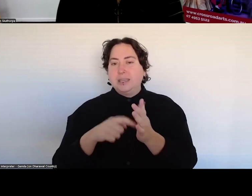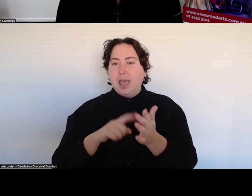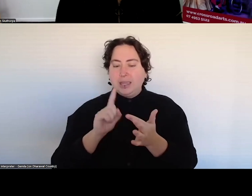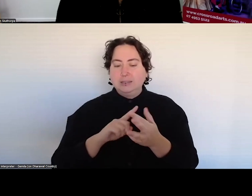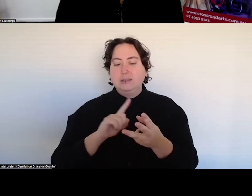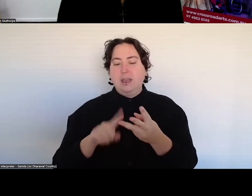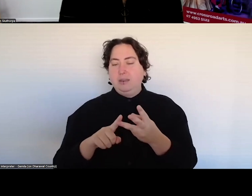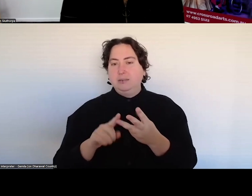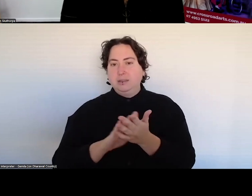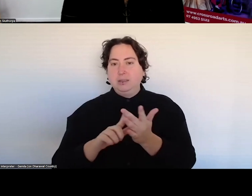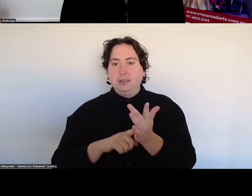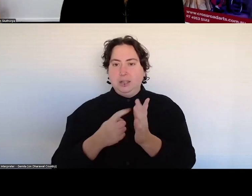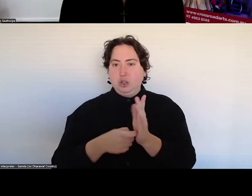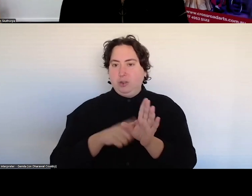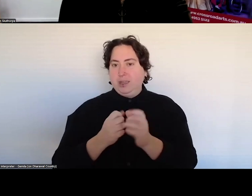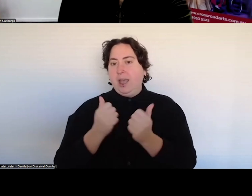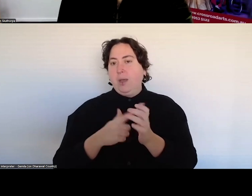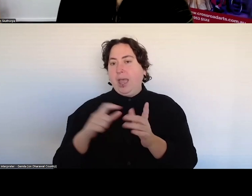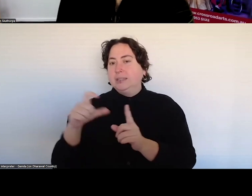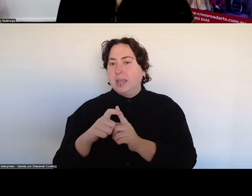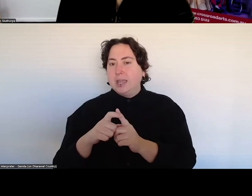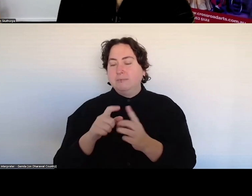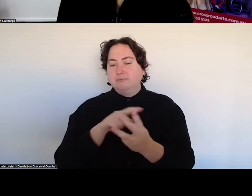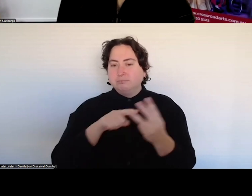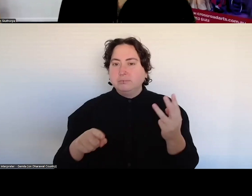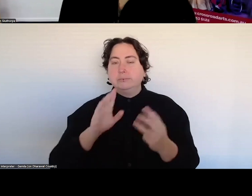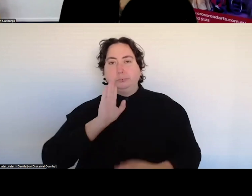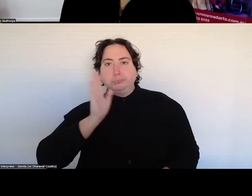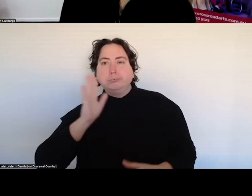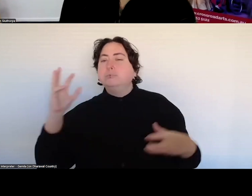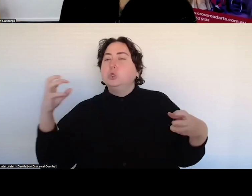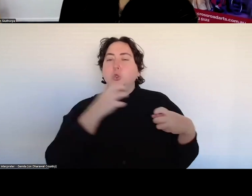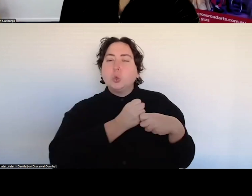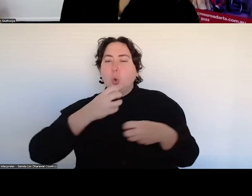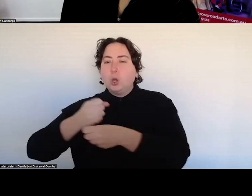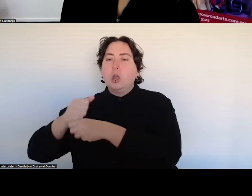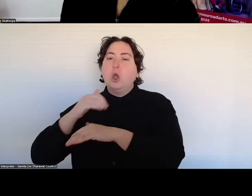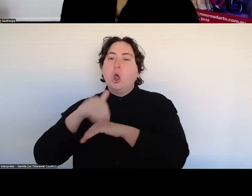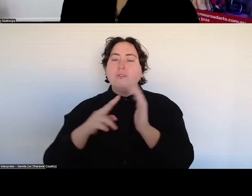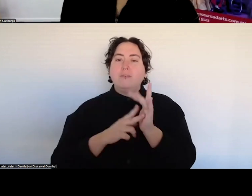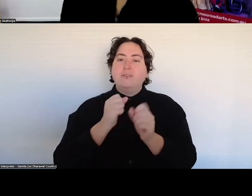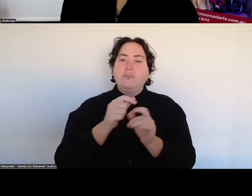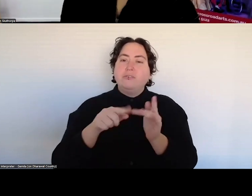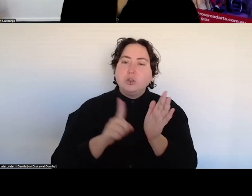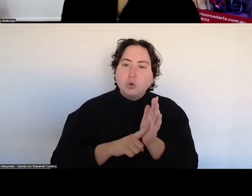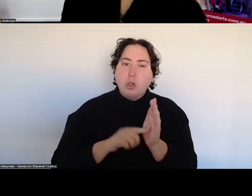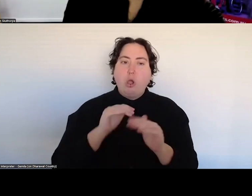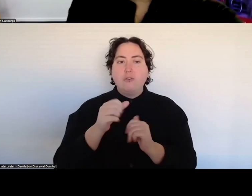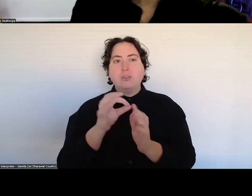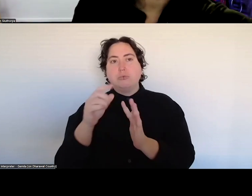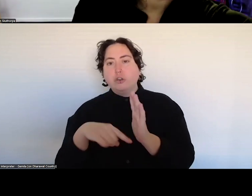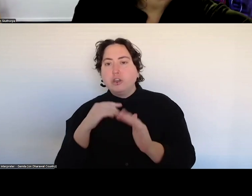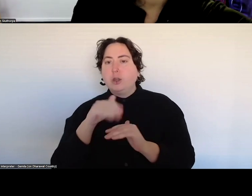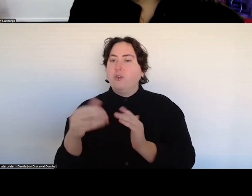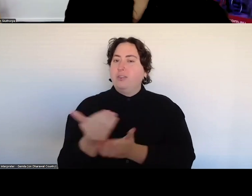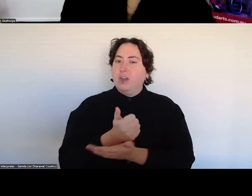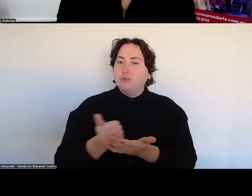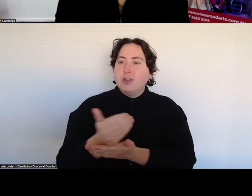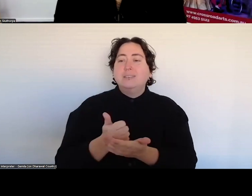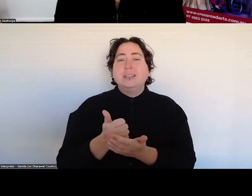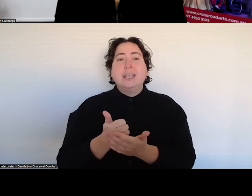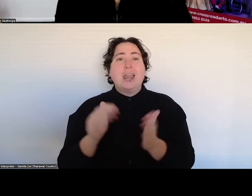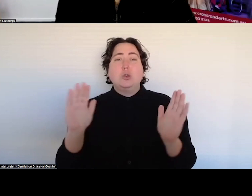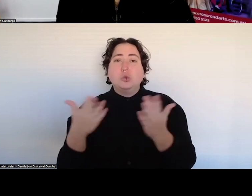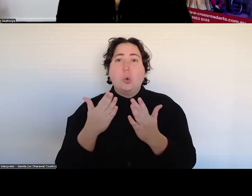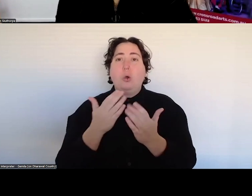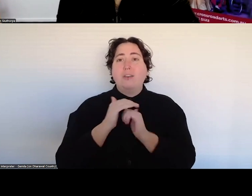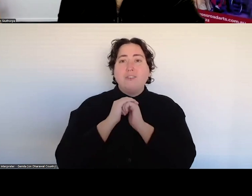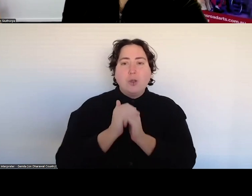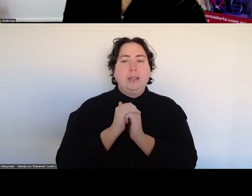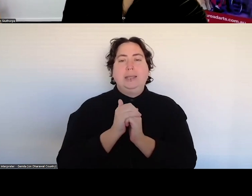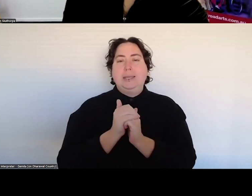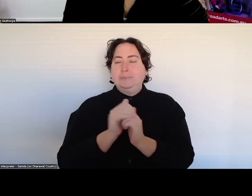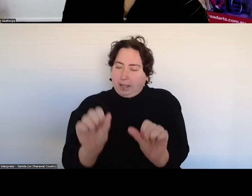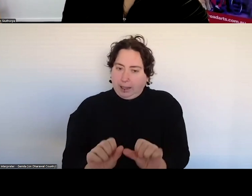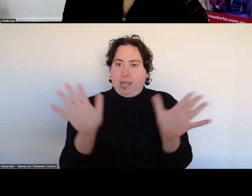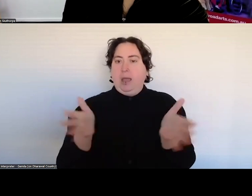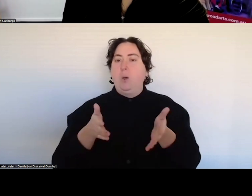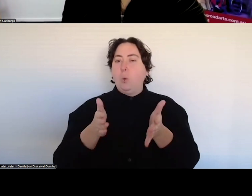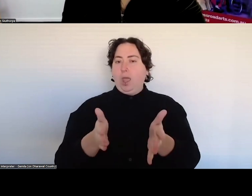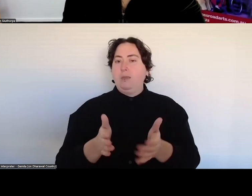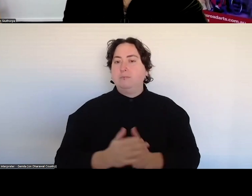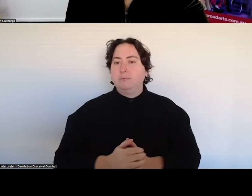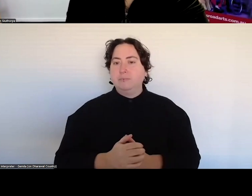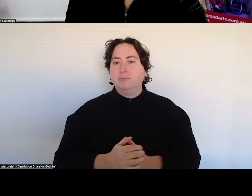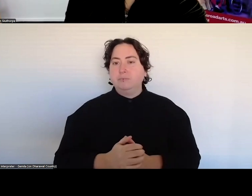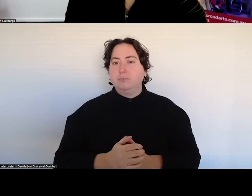spoke to the forward vision and the VIGIL project in a friendly way. And with the asked to consider